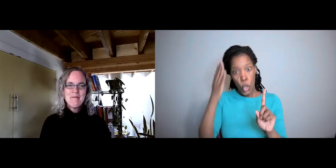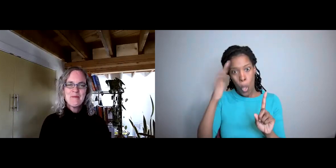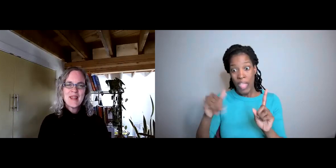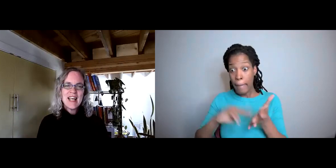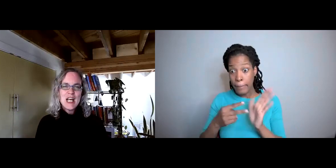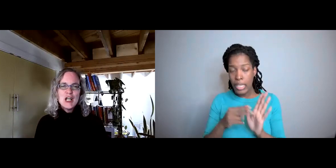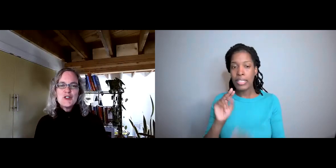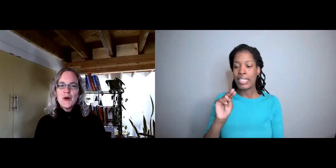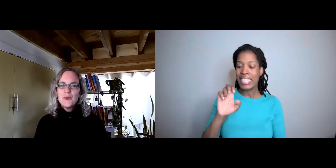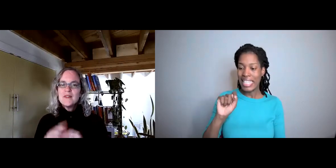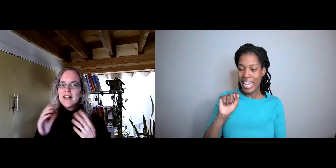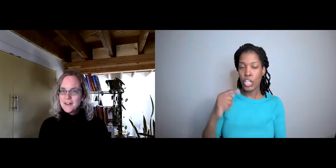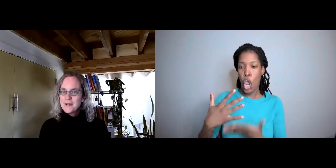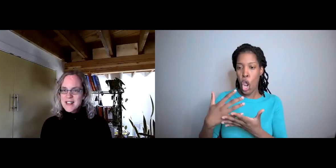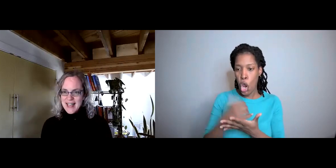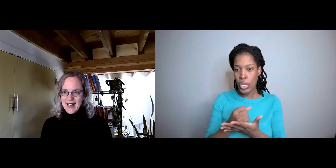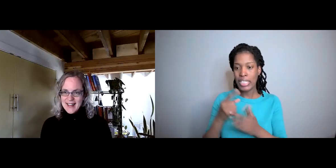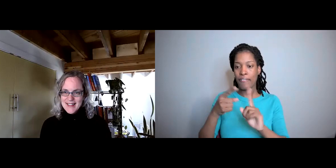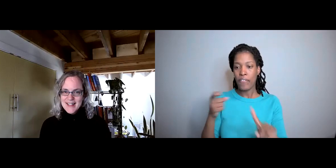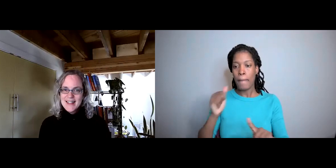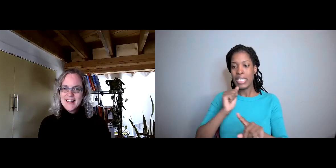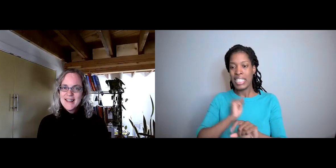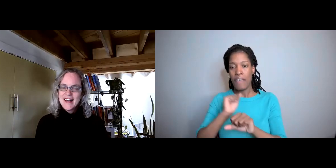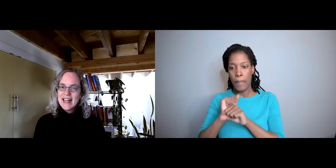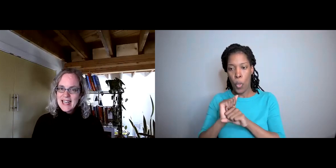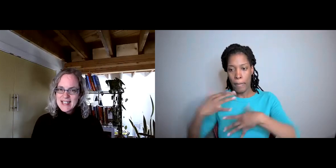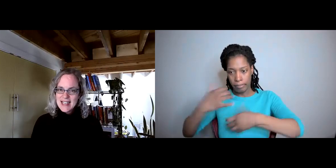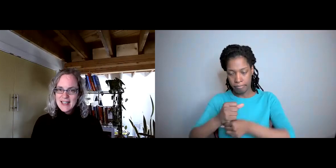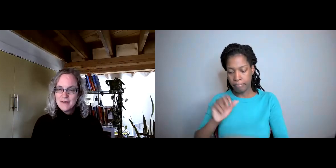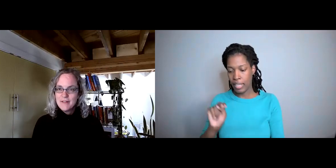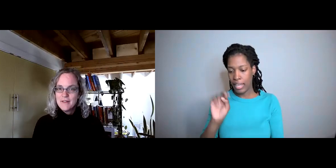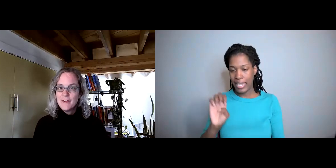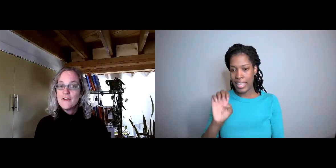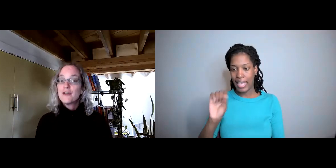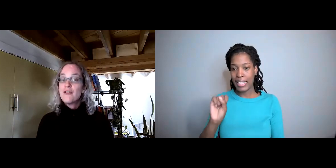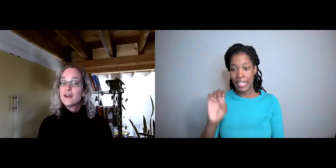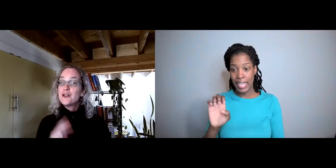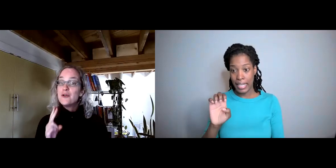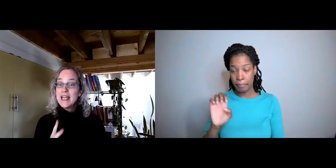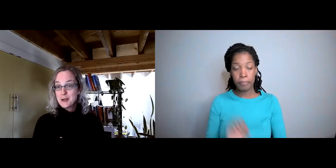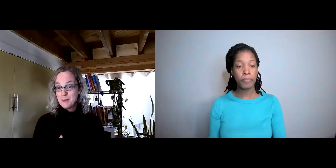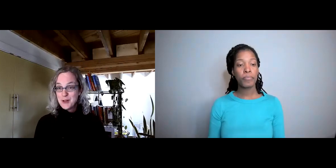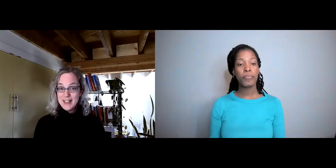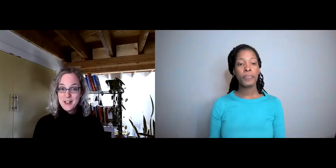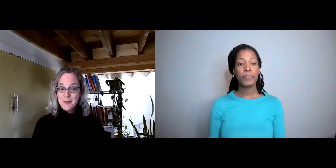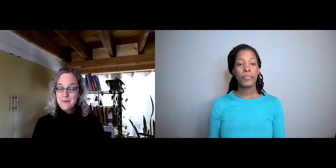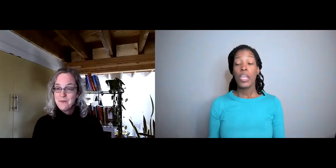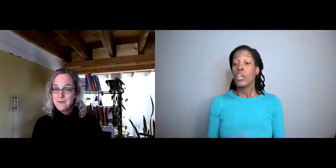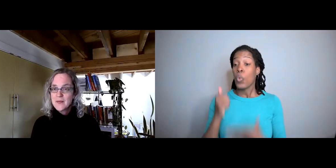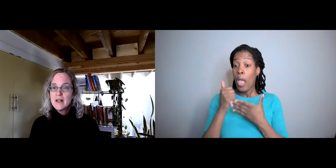So to understand NESE. There are 2 key terms you need to know.